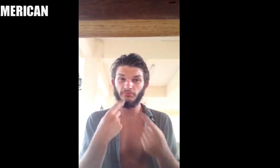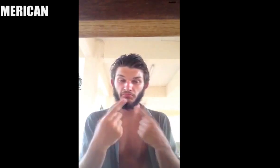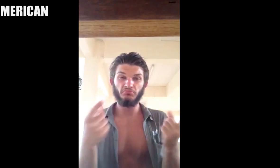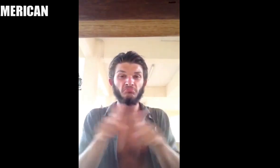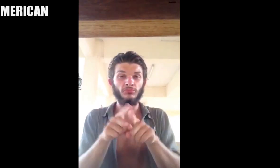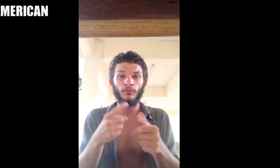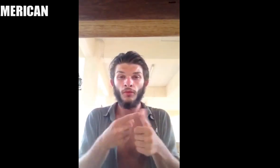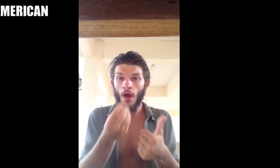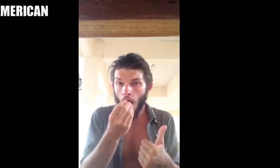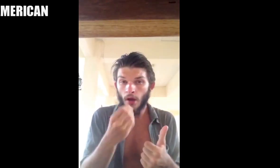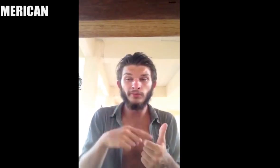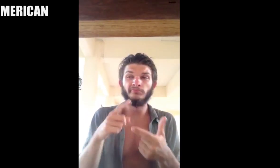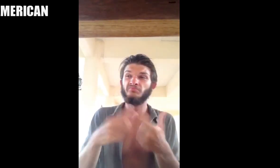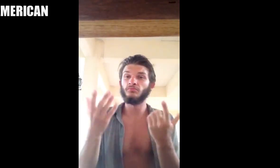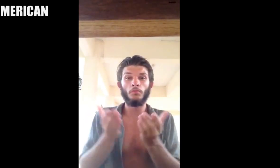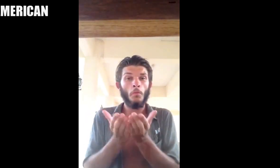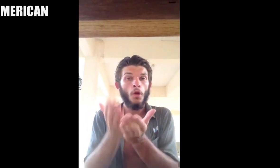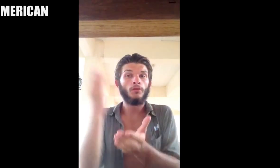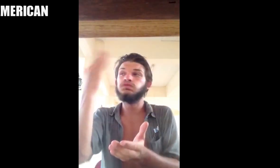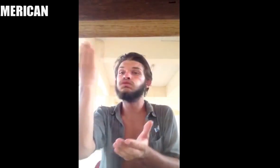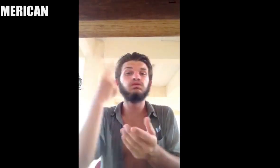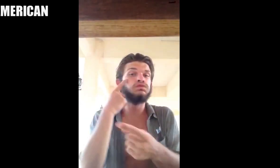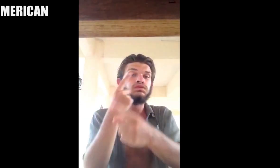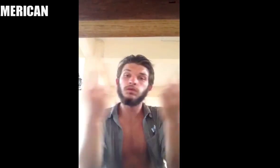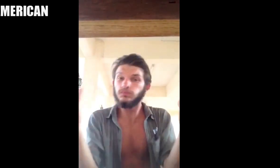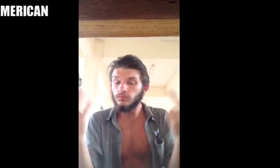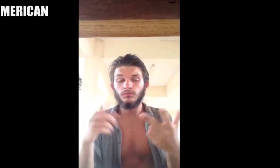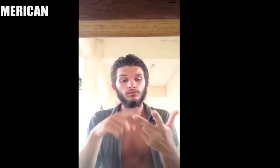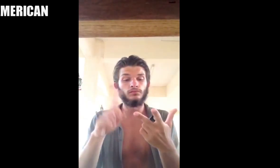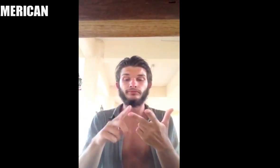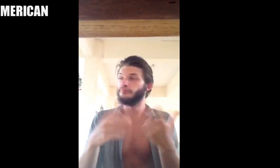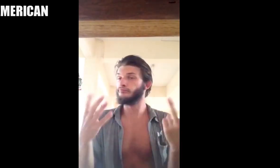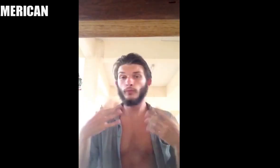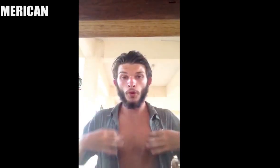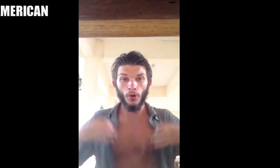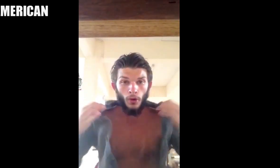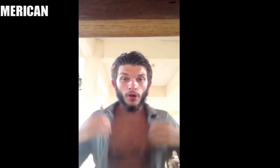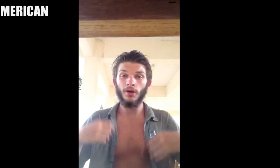You can do this with food, transportation, clothing,